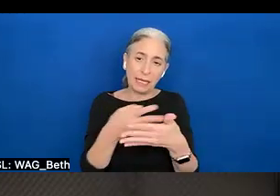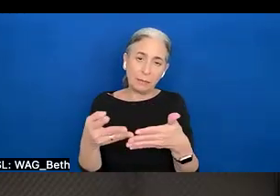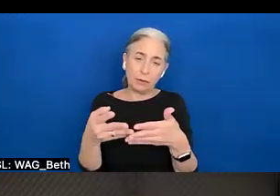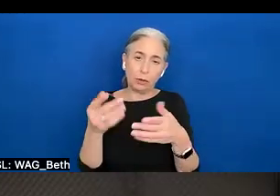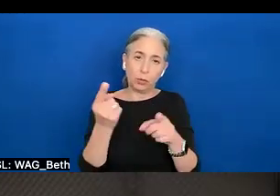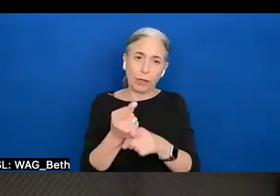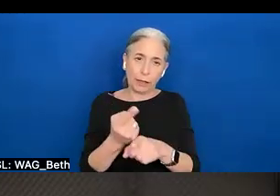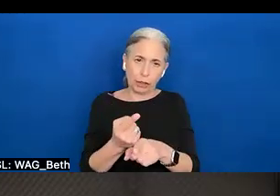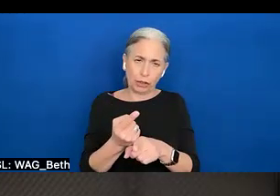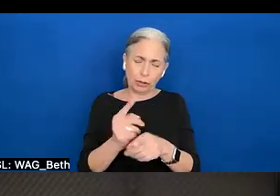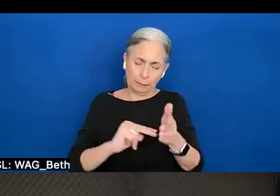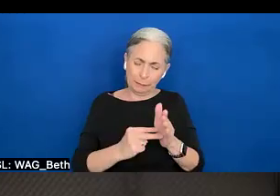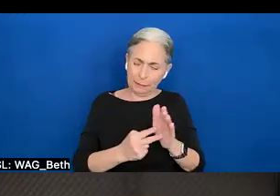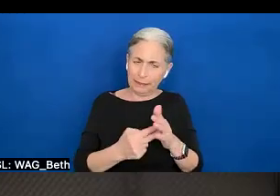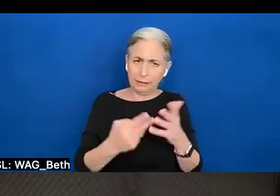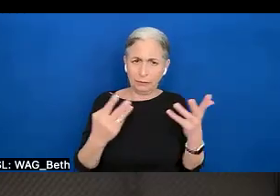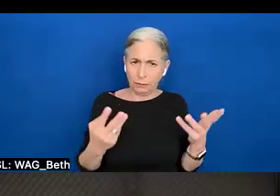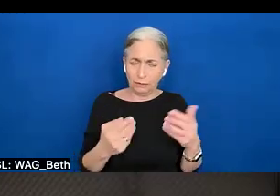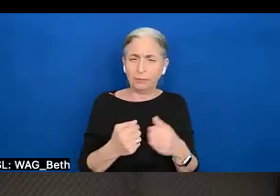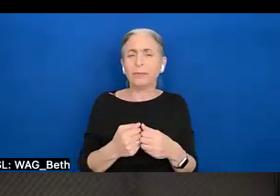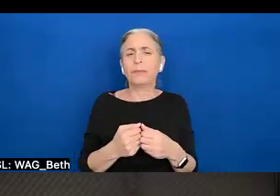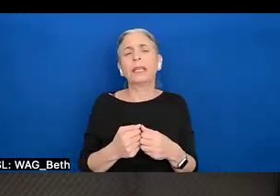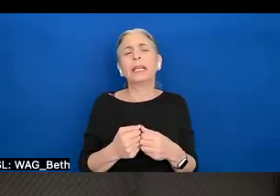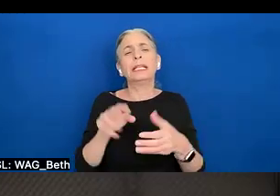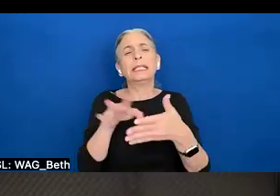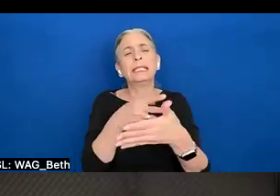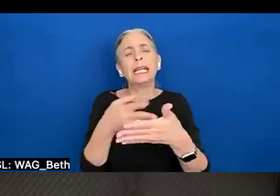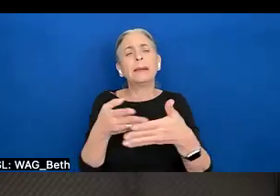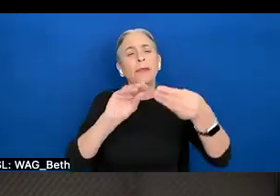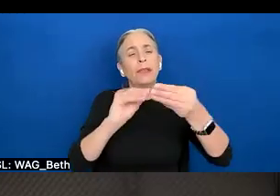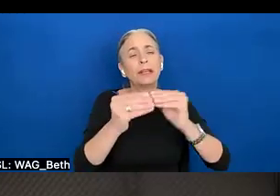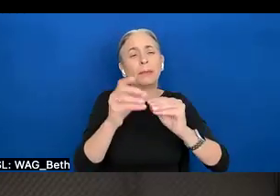A regular table is a table where the number of cells is